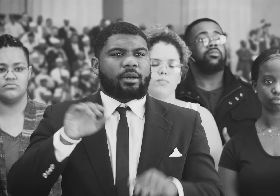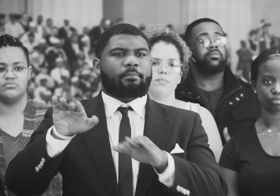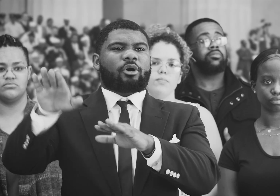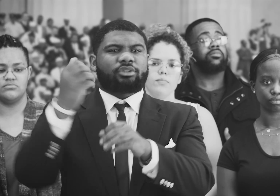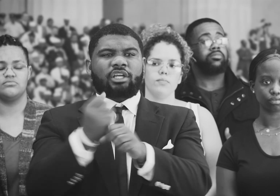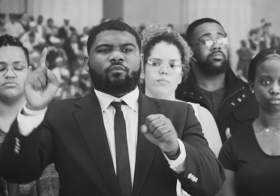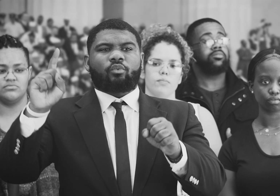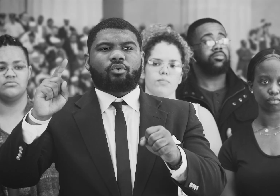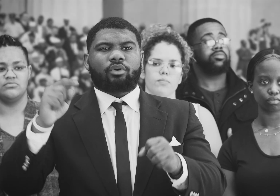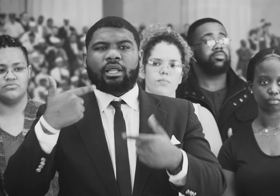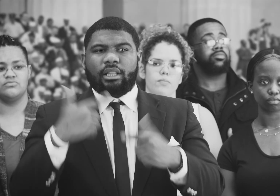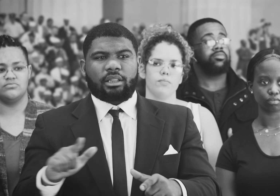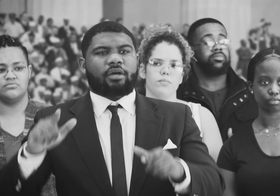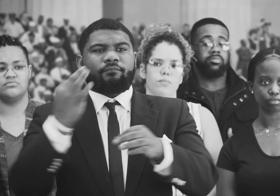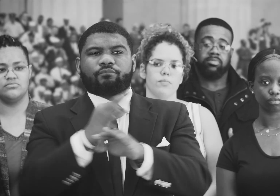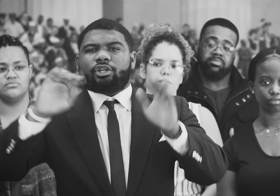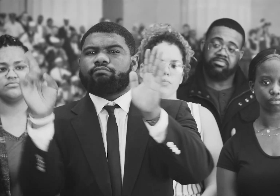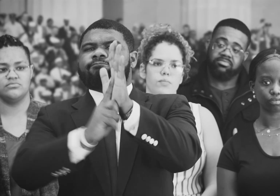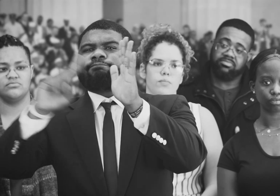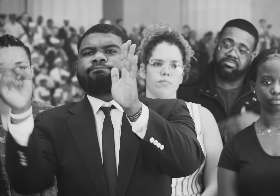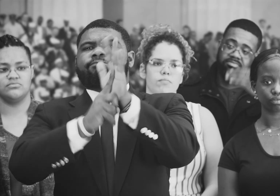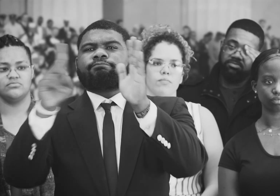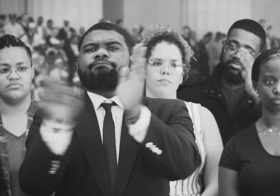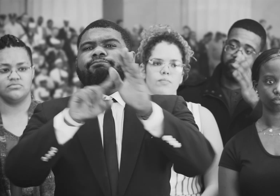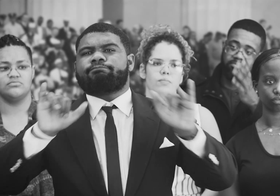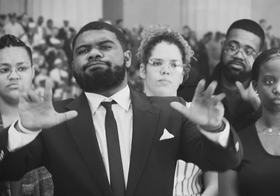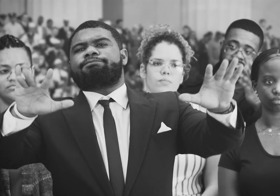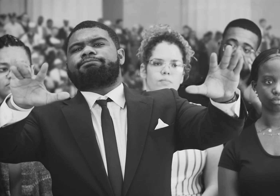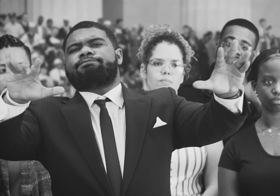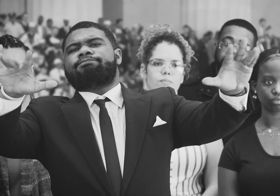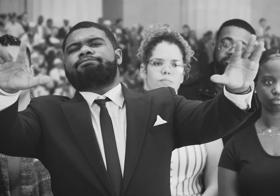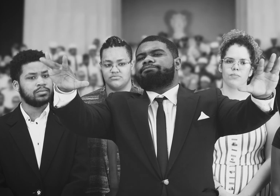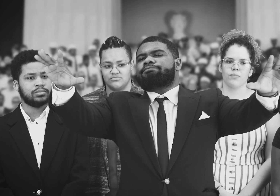from every mountainside, let freedom ring!"